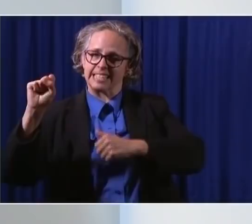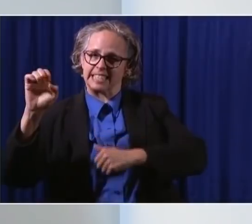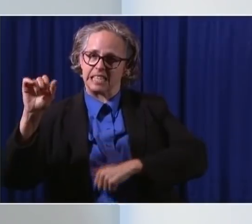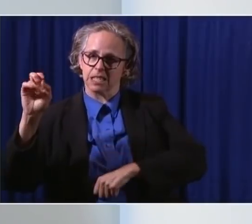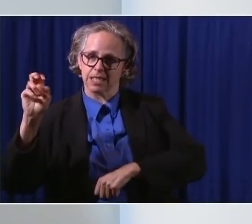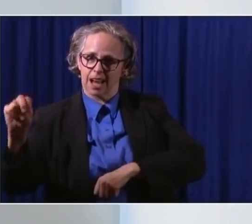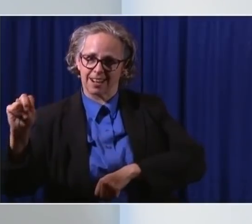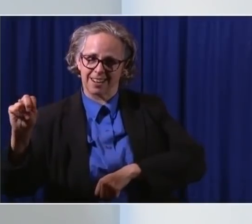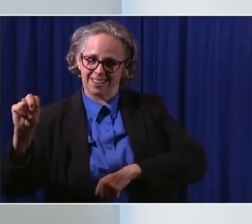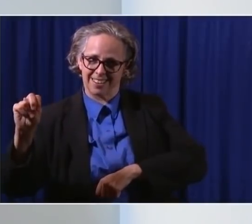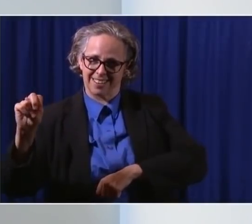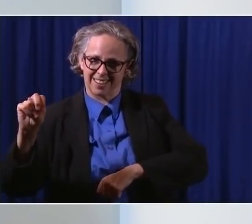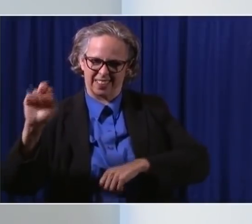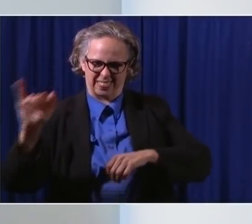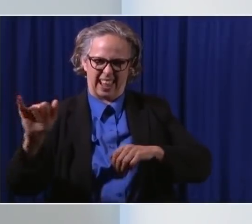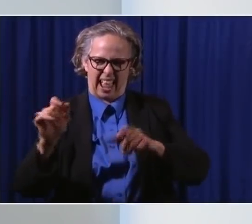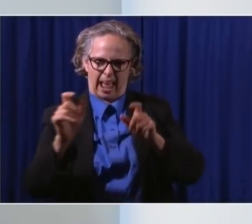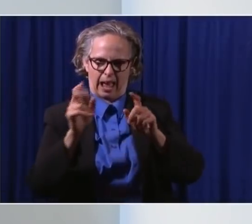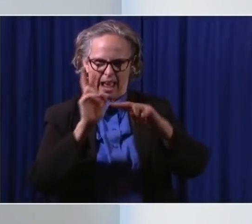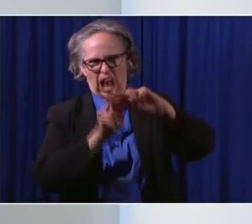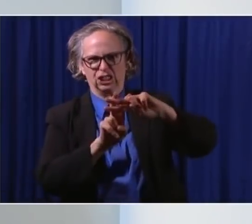WE ARE WATCHING THE HASHTAG #